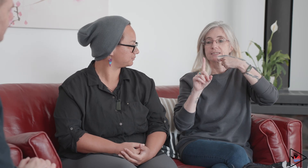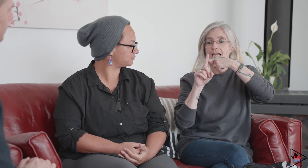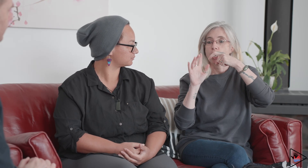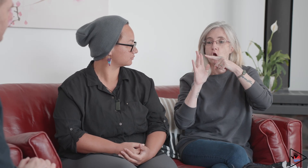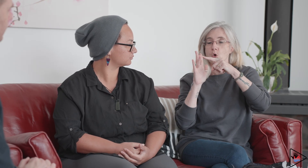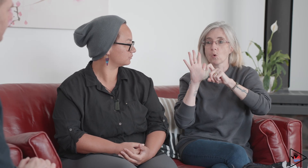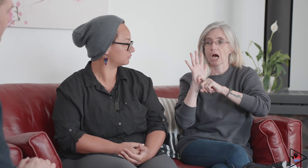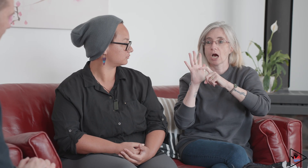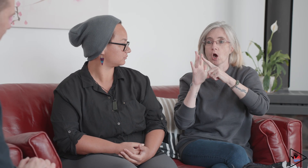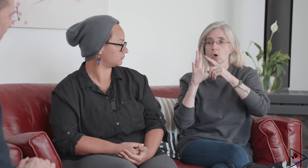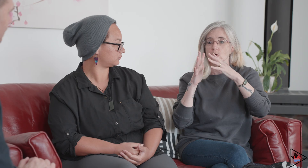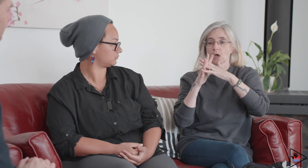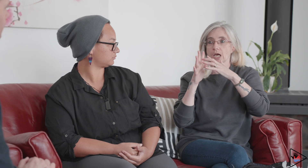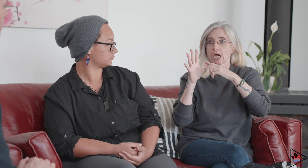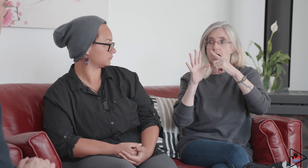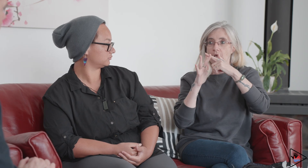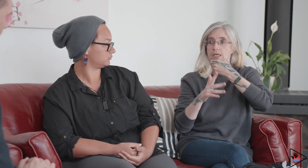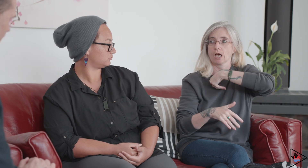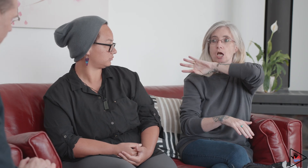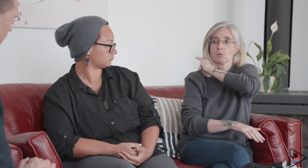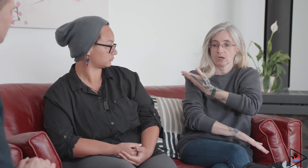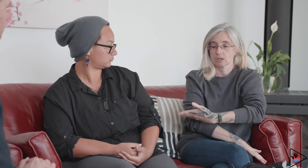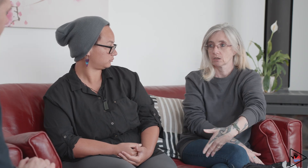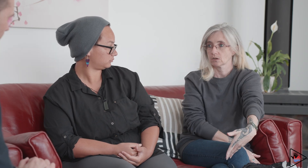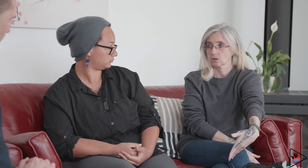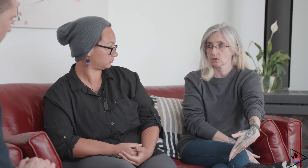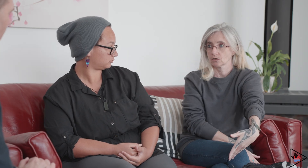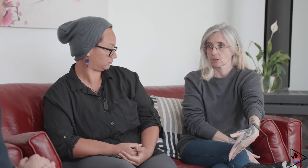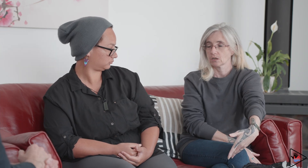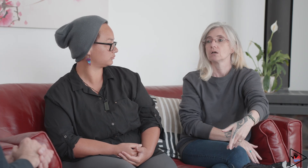also, korowai